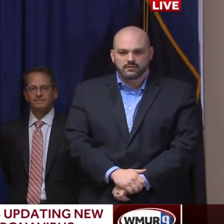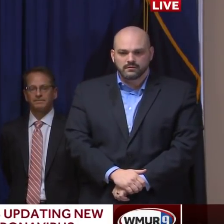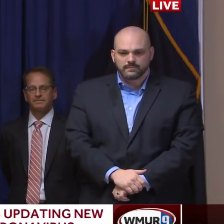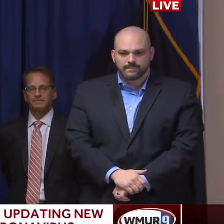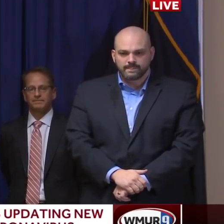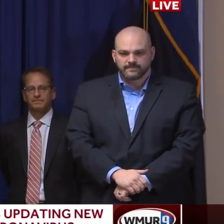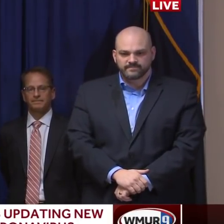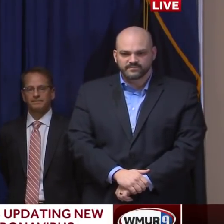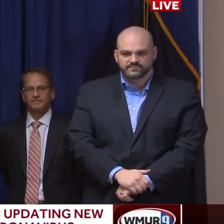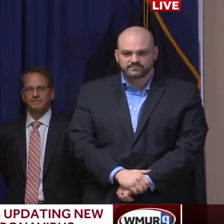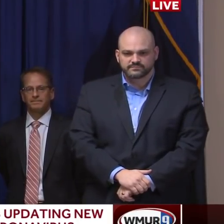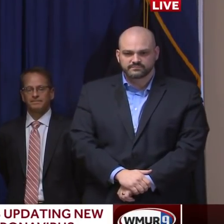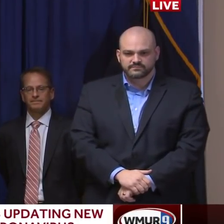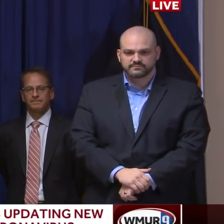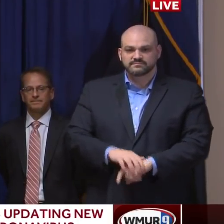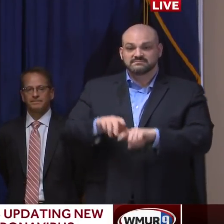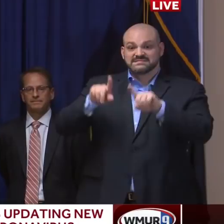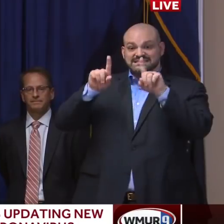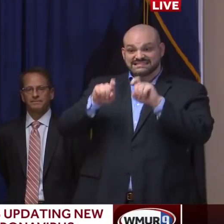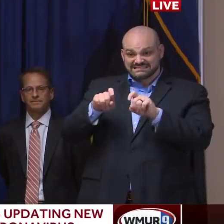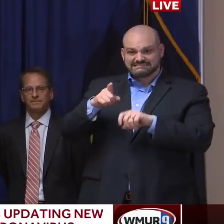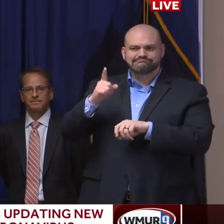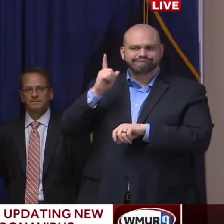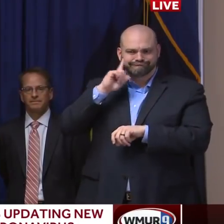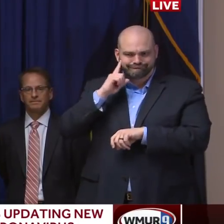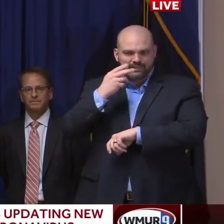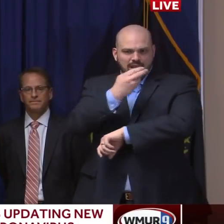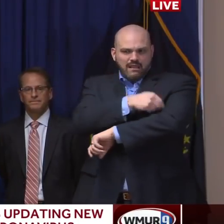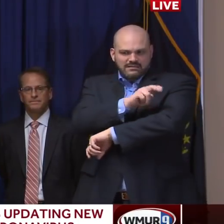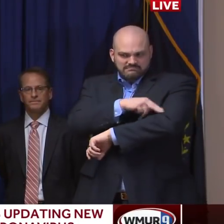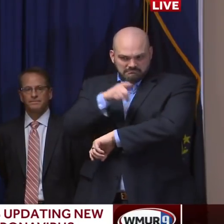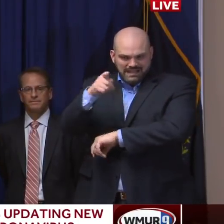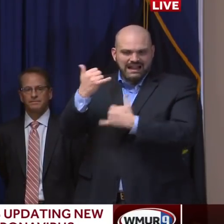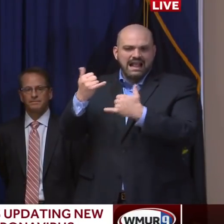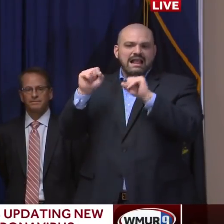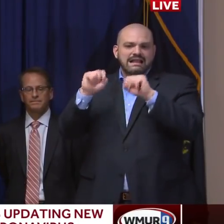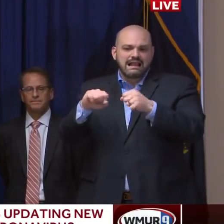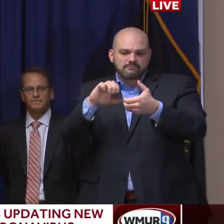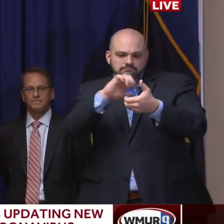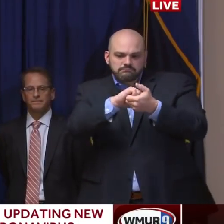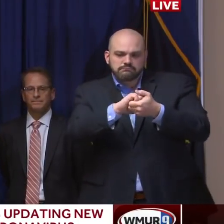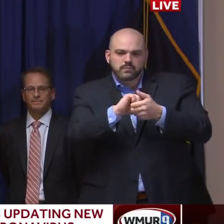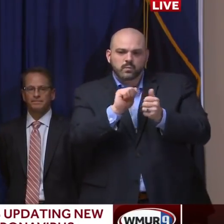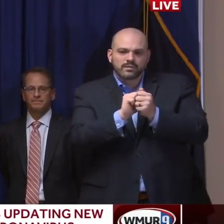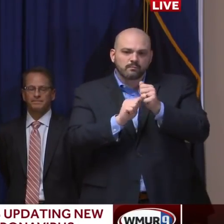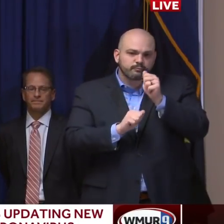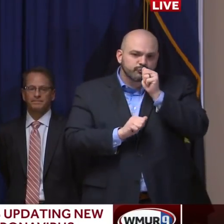HOSPITALS HAVE THE CAPACITY NOW TO AVAIL THEMSELVES OF THE PRIVATE LABS.